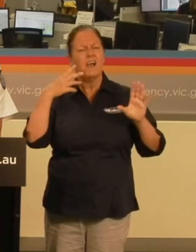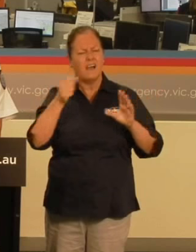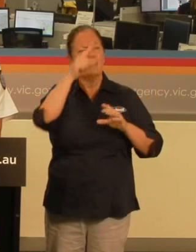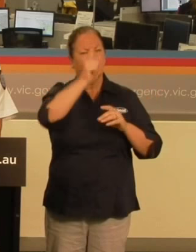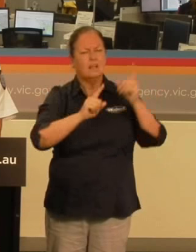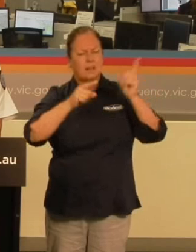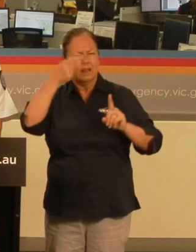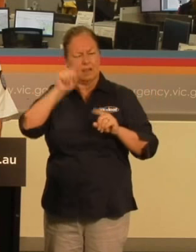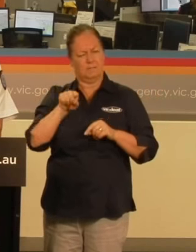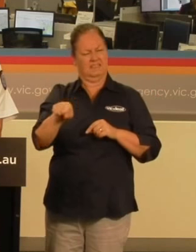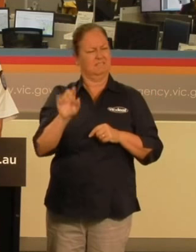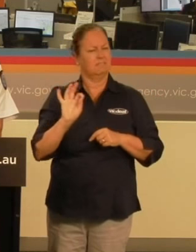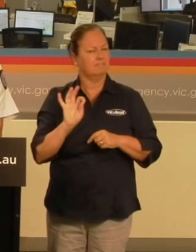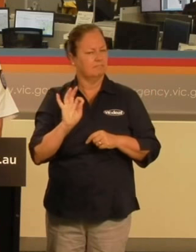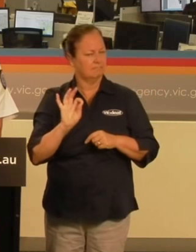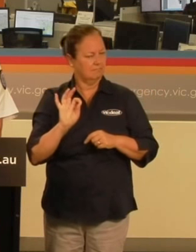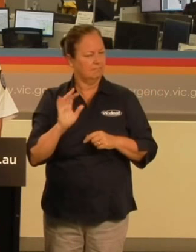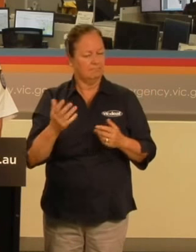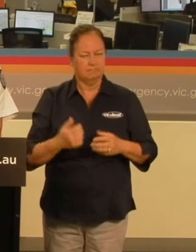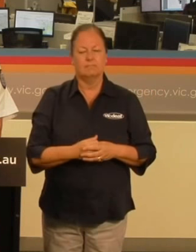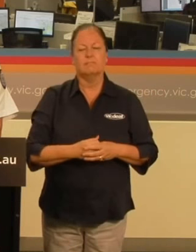investigated. Obviously grass fires in Yarrambat,